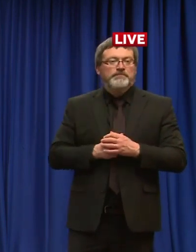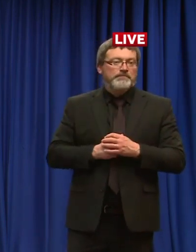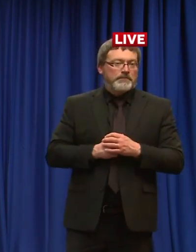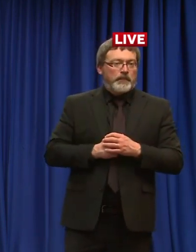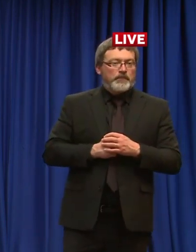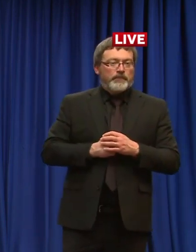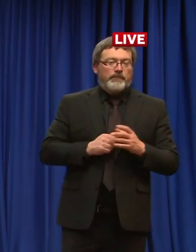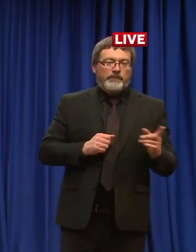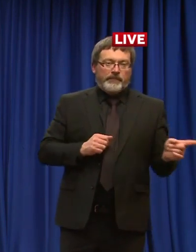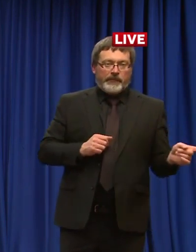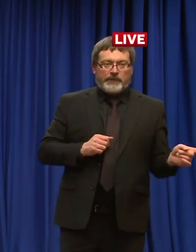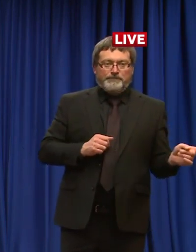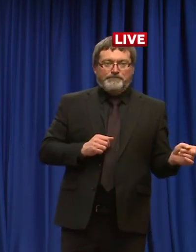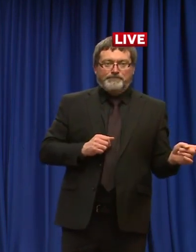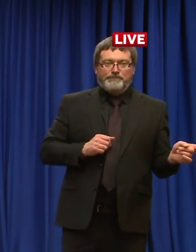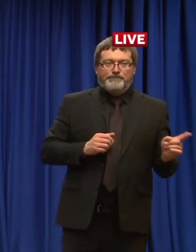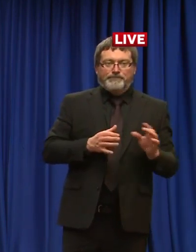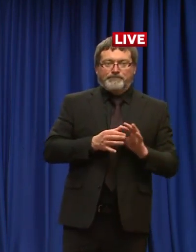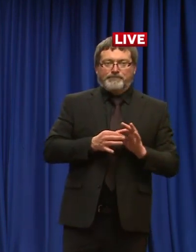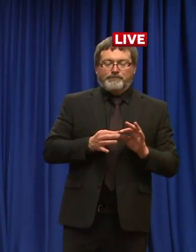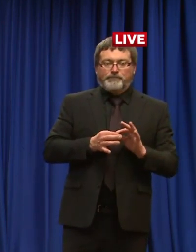THANK YOU.